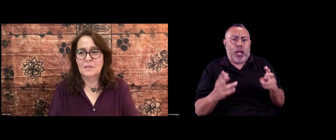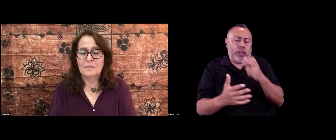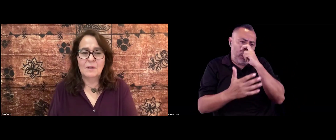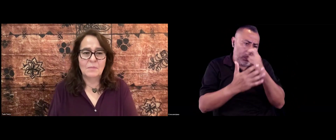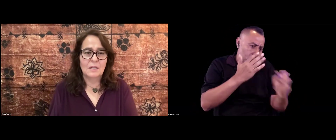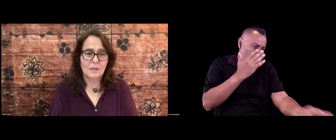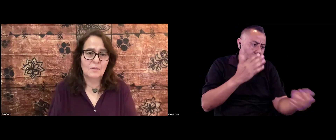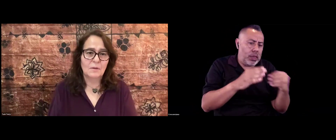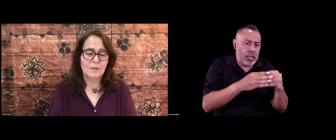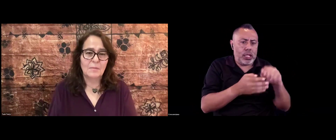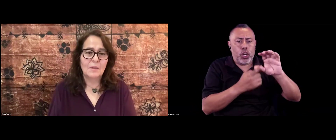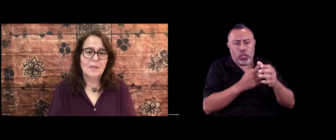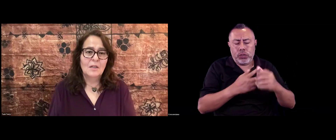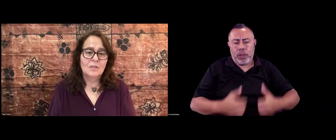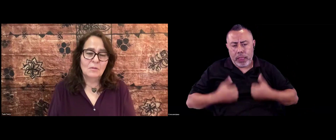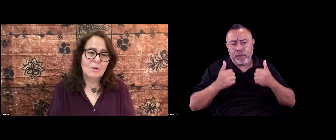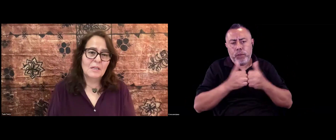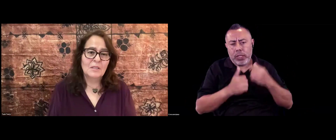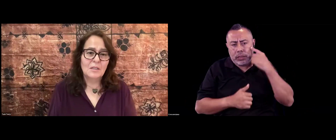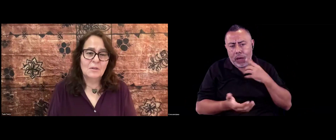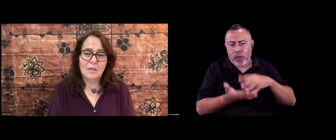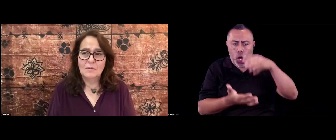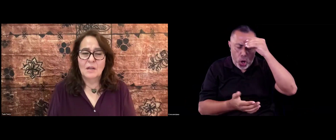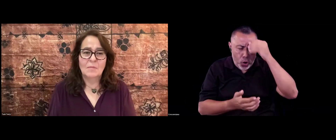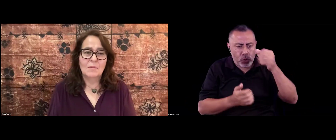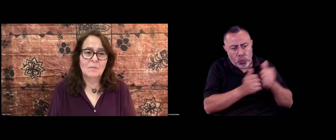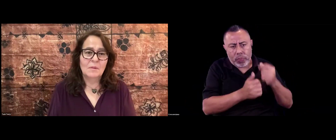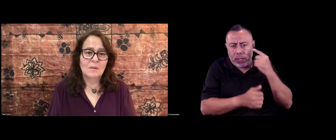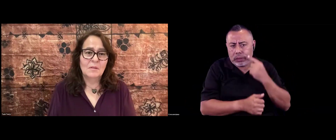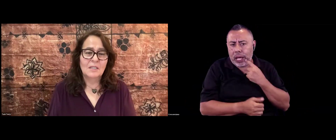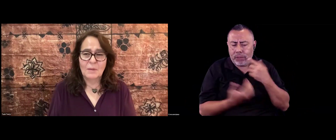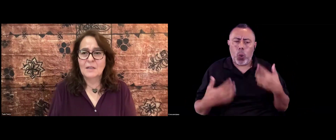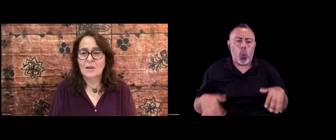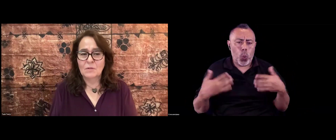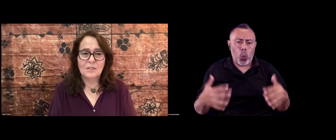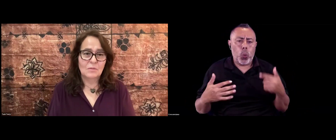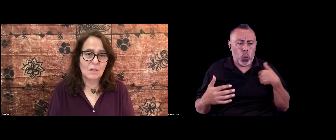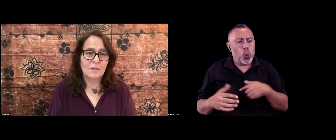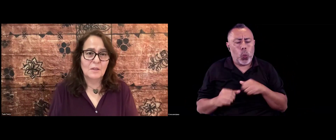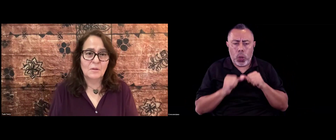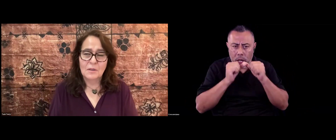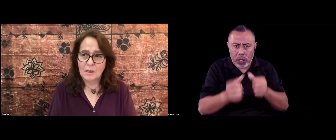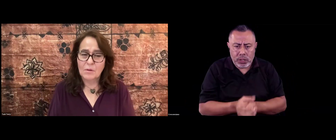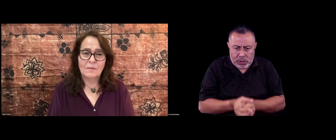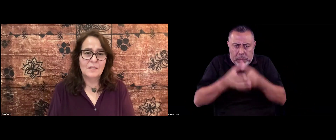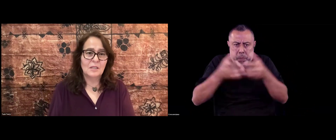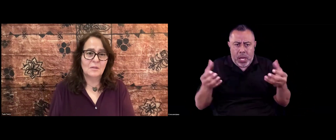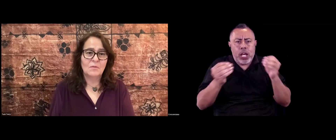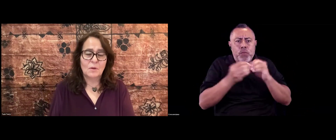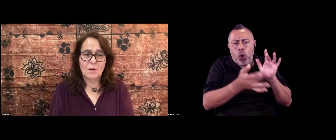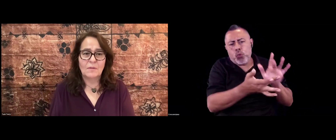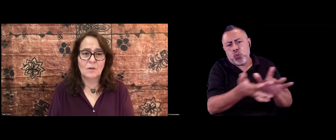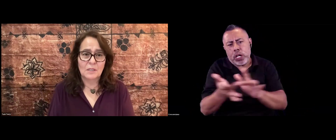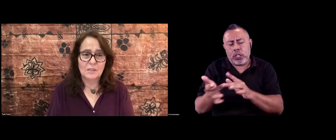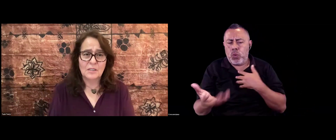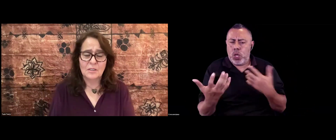With the deaf people and learn from them. So we want to continue to. Expand our reach and work with other nonprofits and for profit organizations to provide this beautiful service that we have today here.